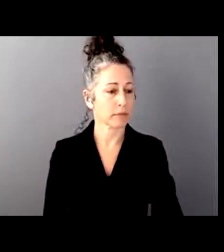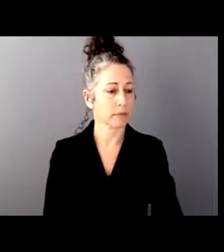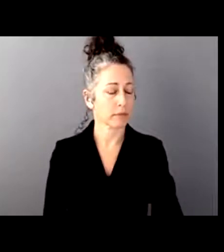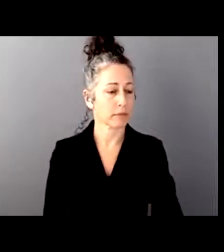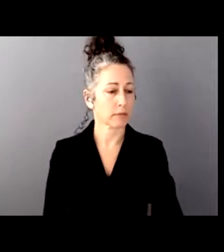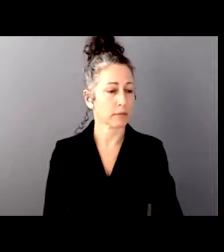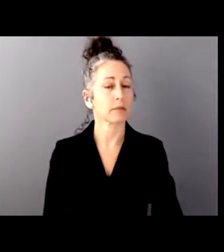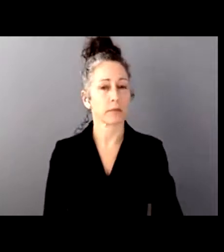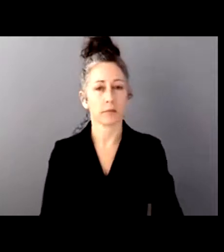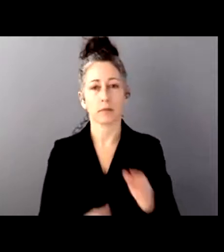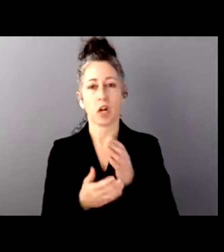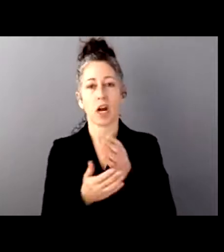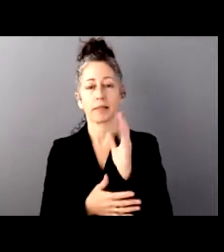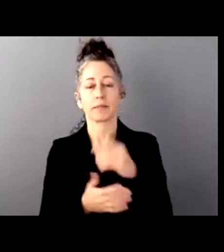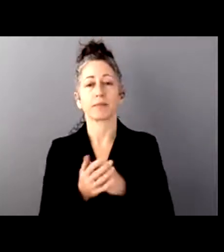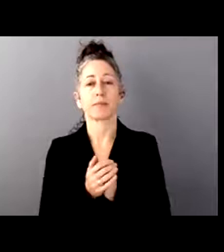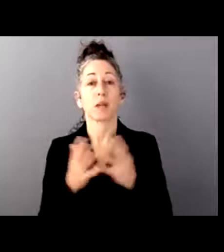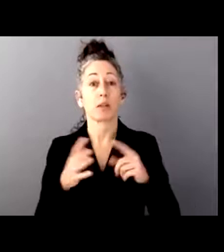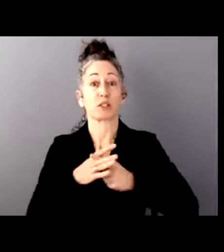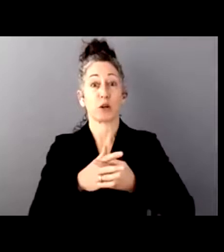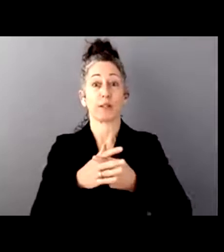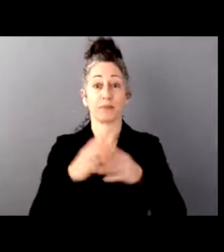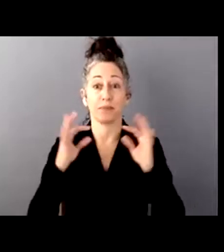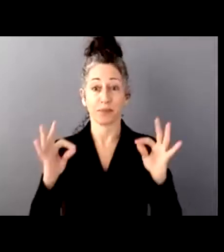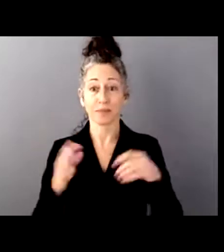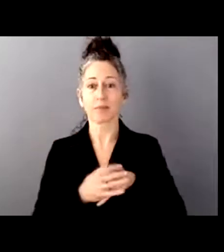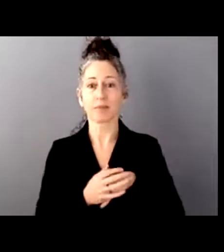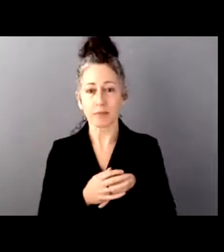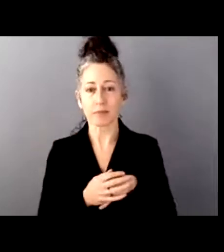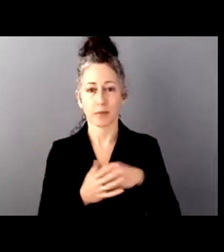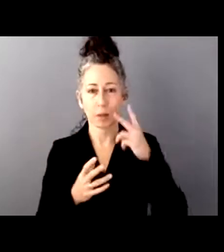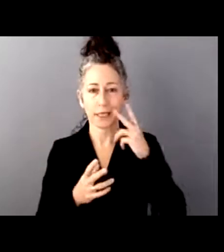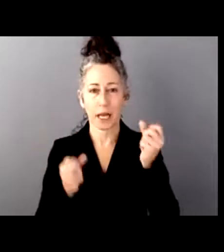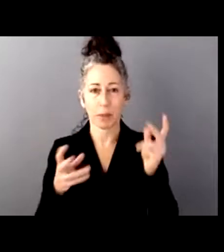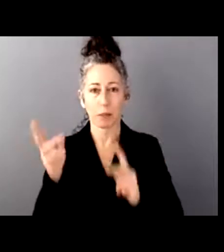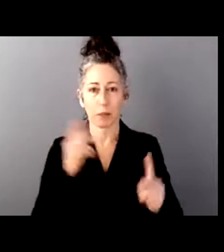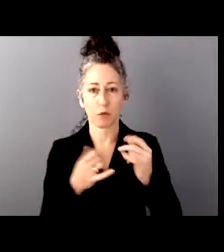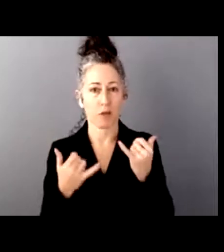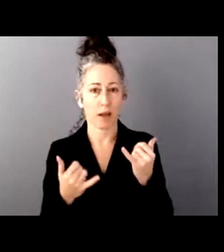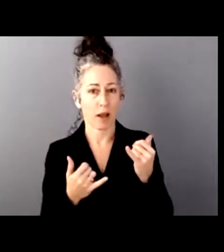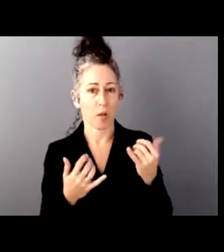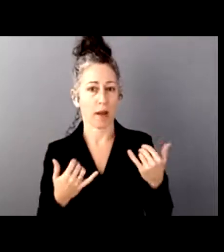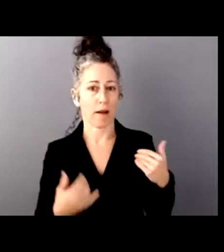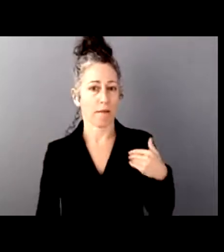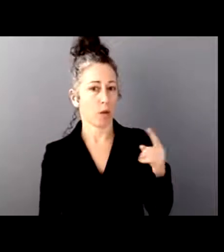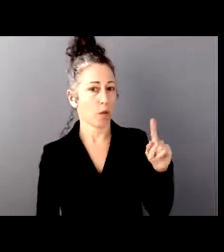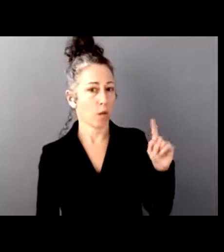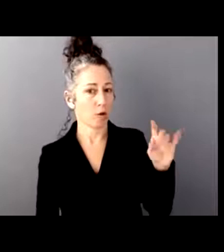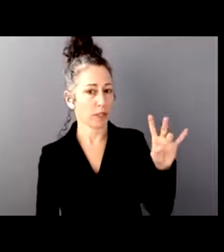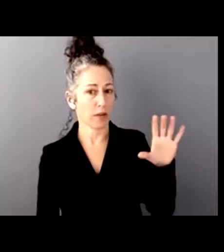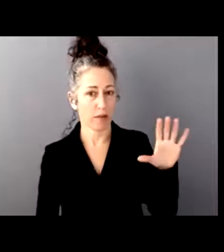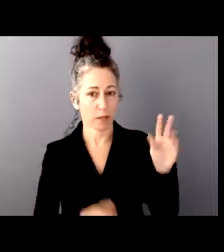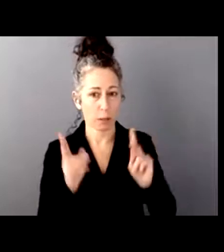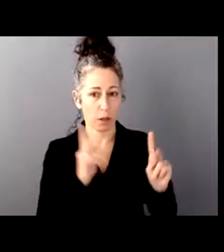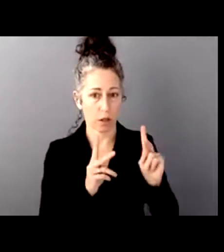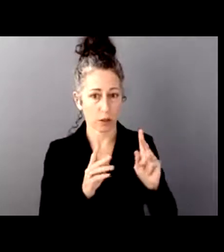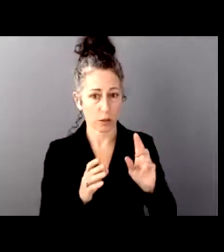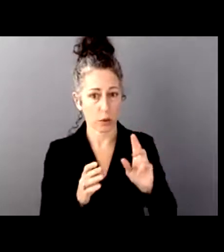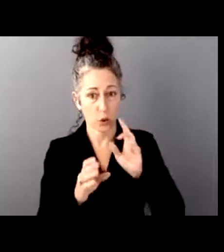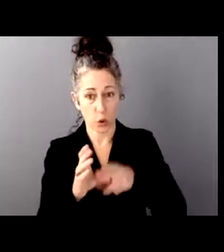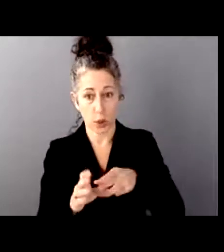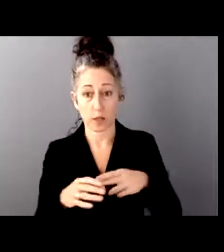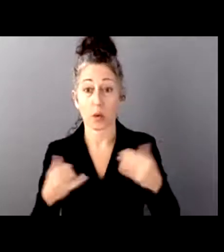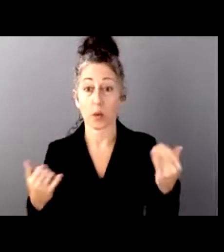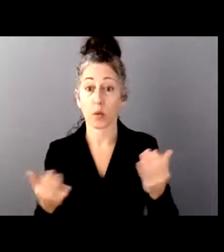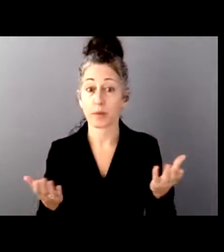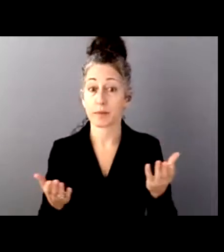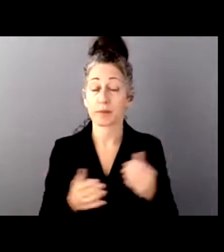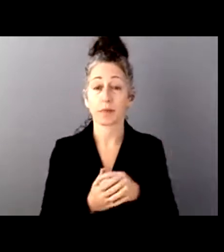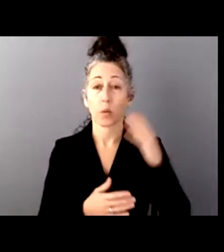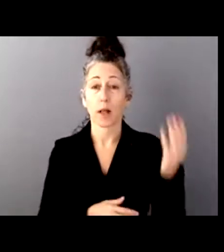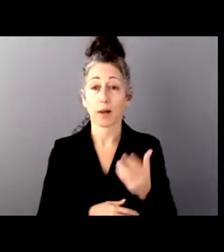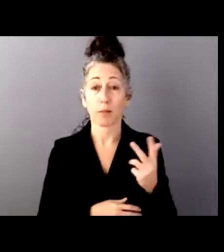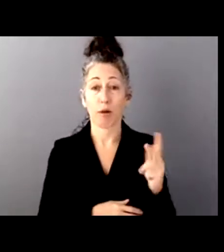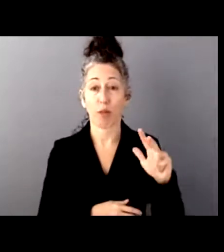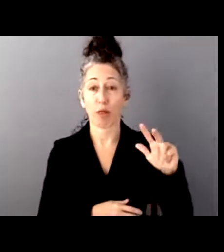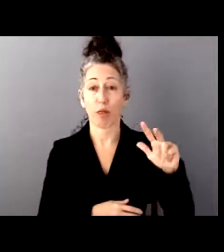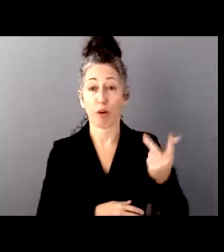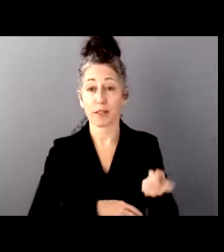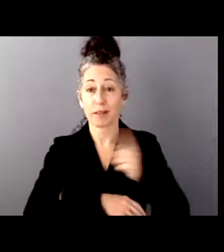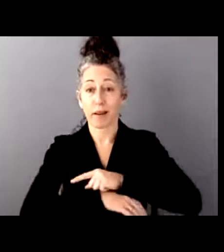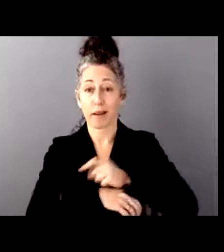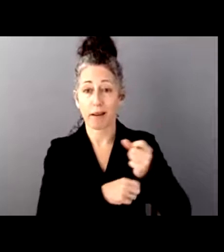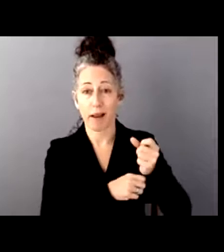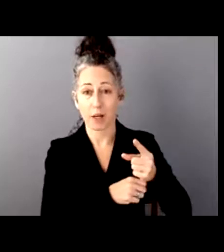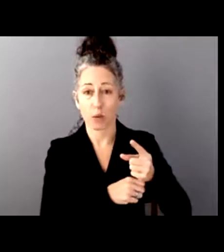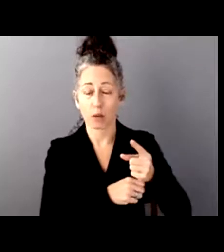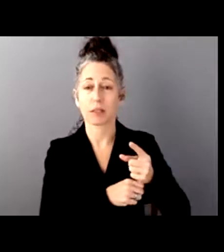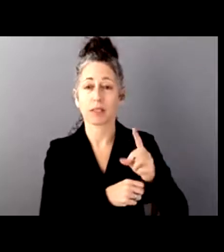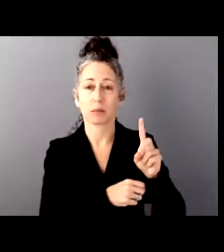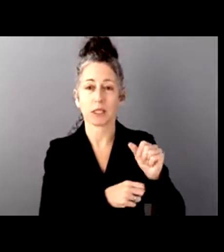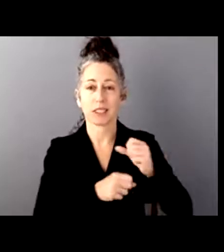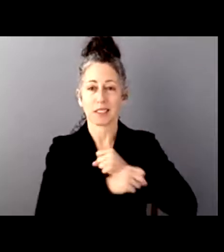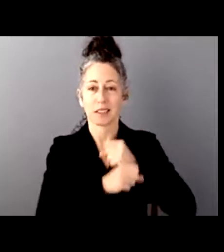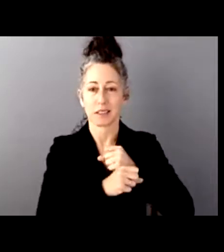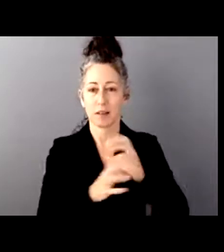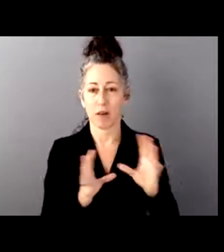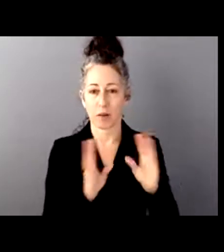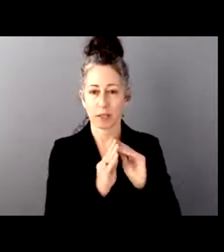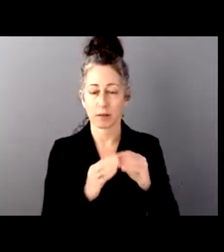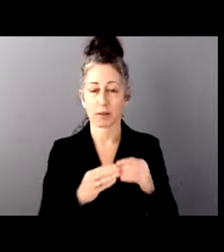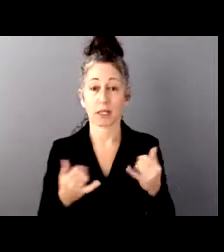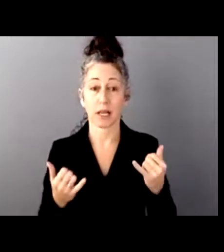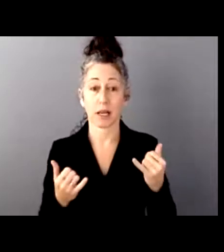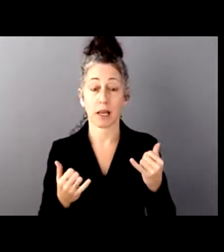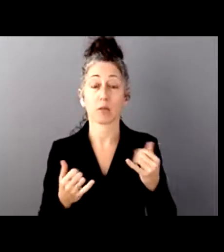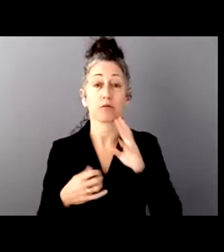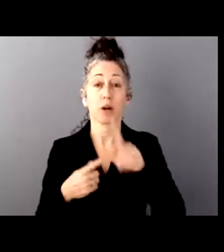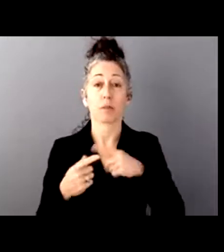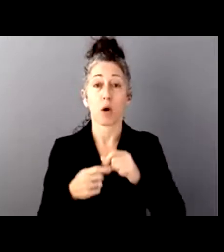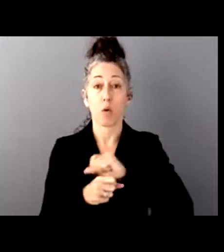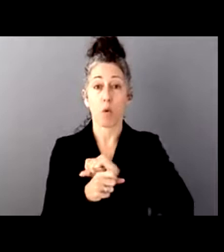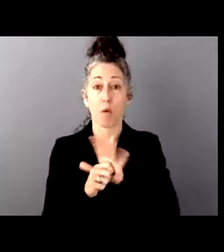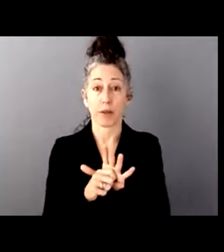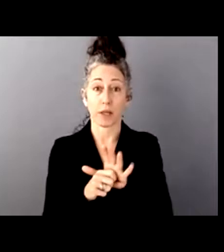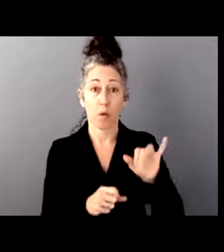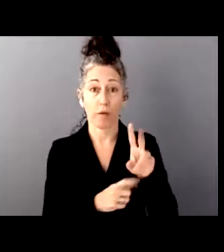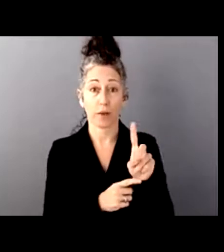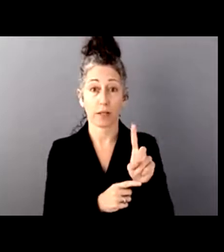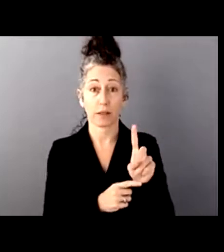All right. I'm going to get started, everybody. We'll see how many people come in. We're at 175 right now. All right. All right. Welcome to the third day of the Annual Disability Statistics Conference. This session today will be the impact of COVID,